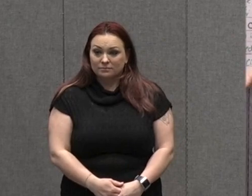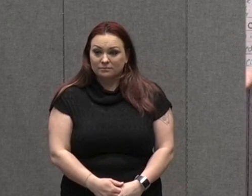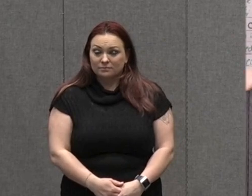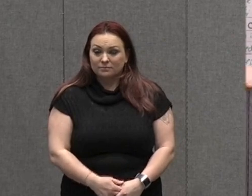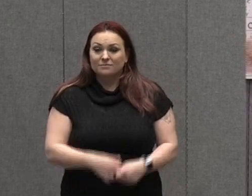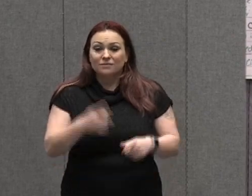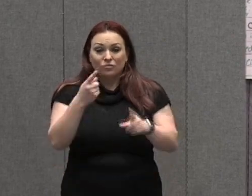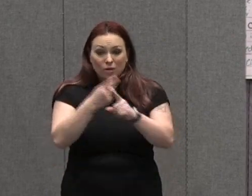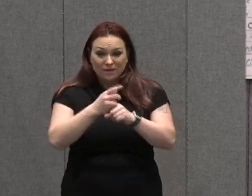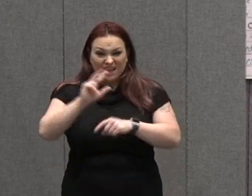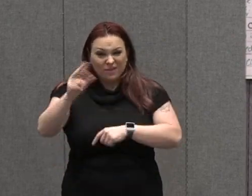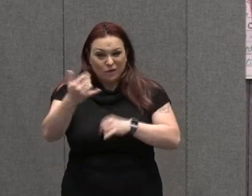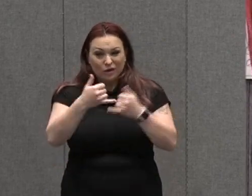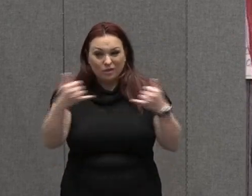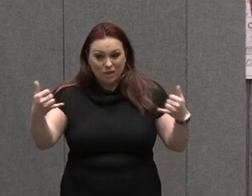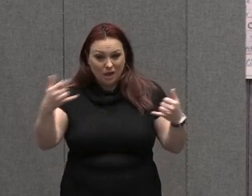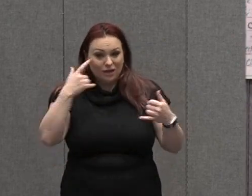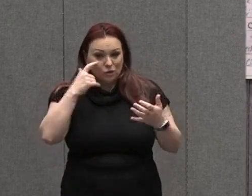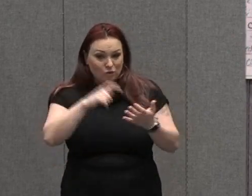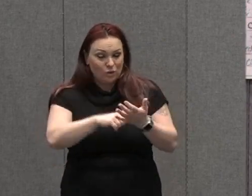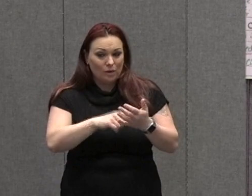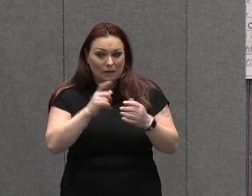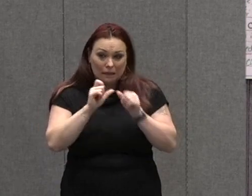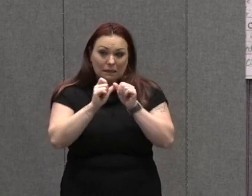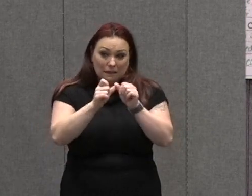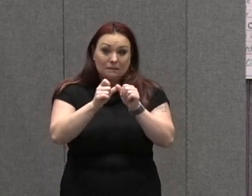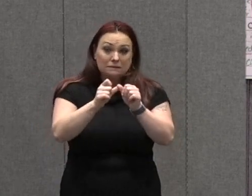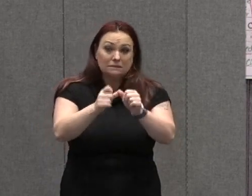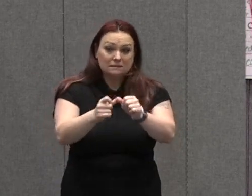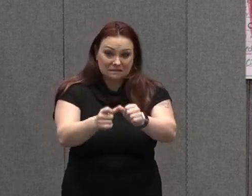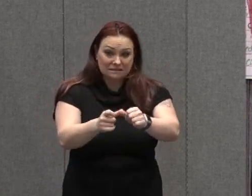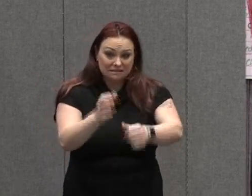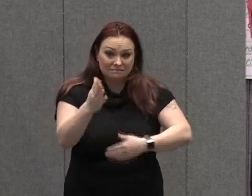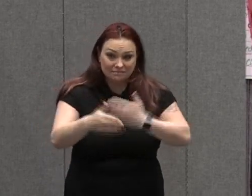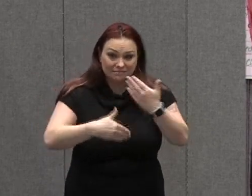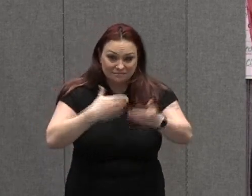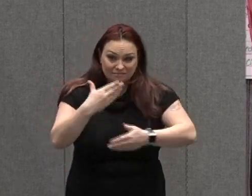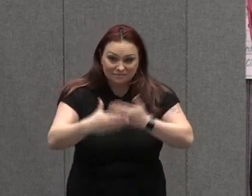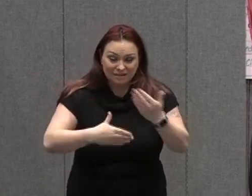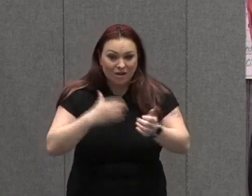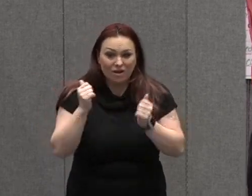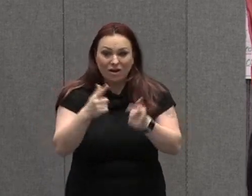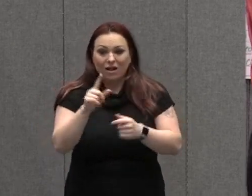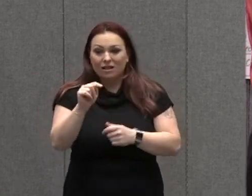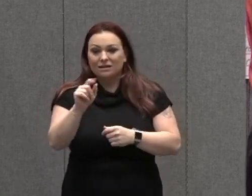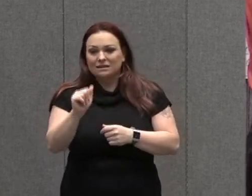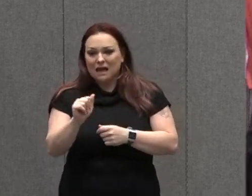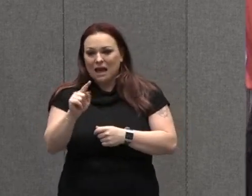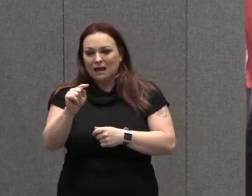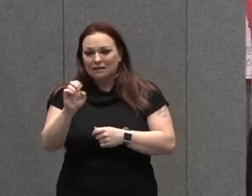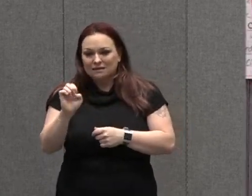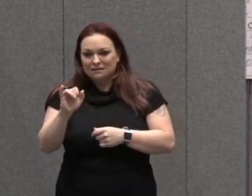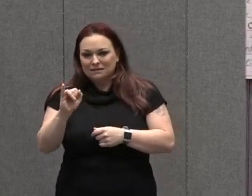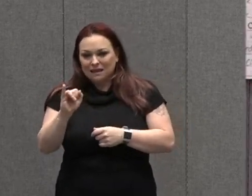Yeah that third line you notice keeps going through, Yeah it keeps going non stop! You have all tati's right? But if you're thinking the words it makes it easier.